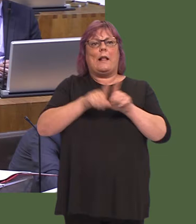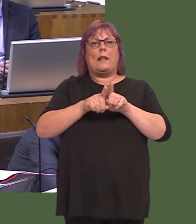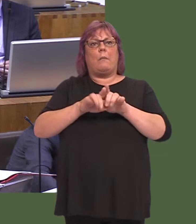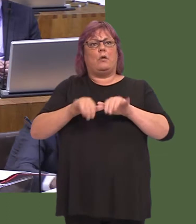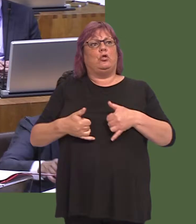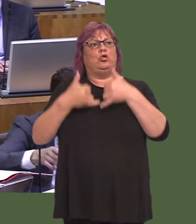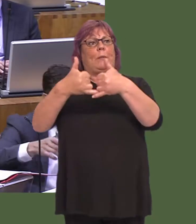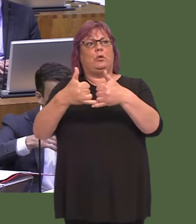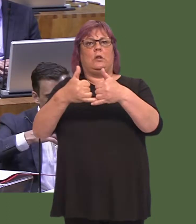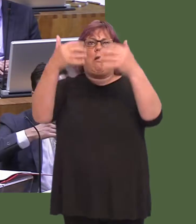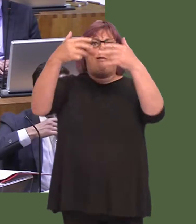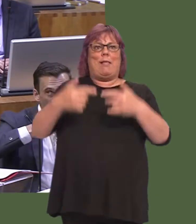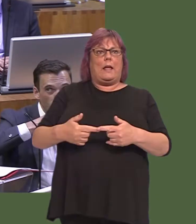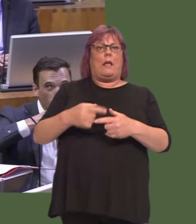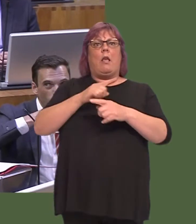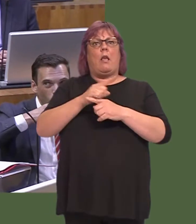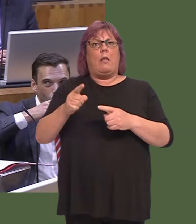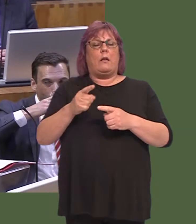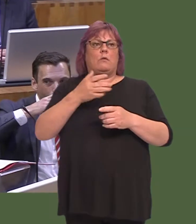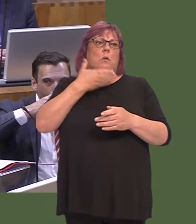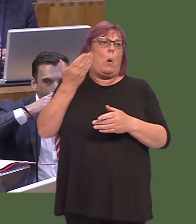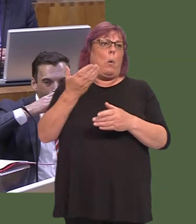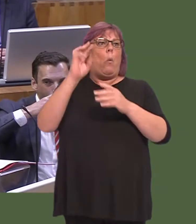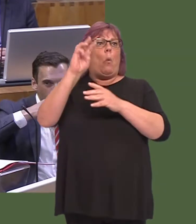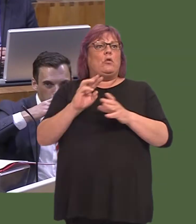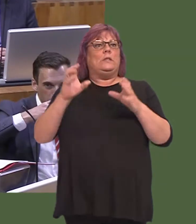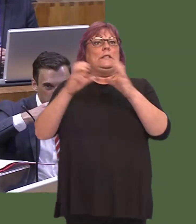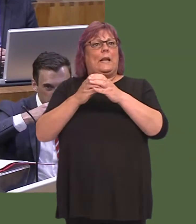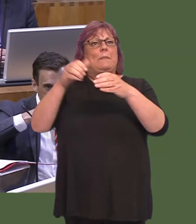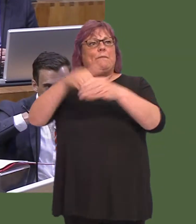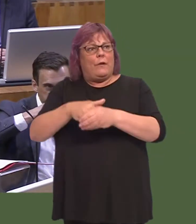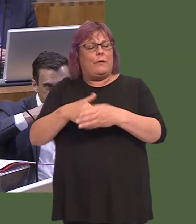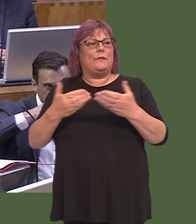The same with the Champions Leagueóyes, there was Welsh participation, clearly, but there were no Welsh teams in it.